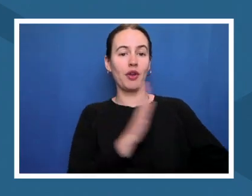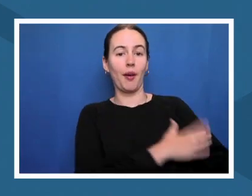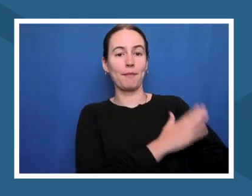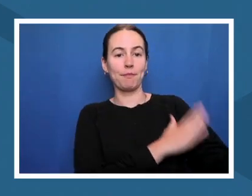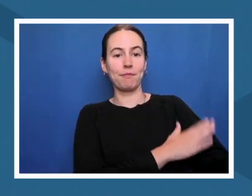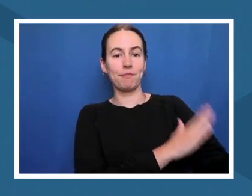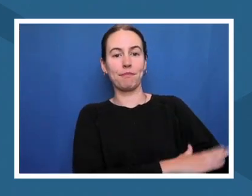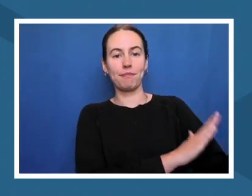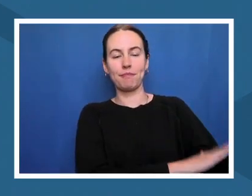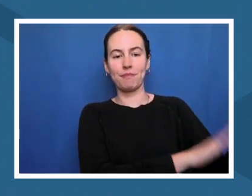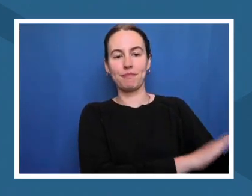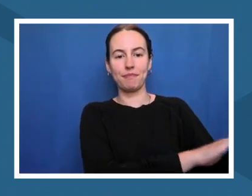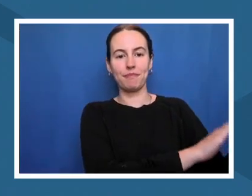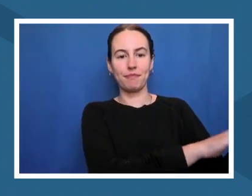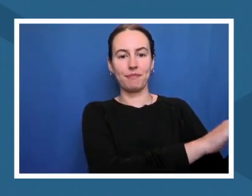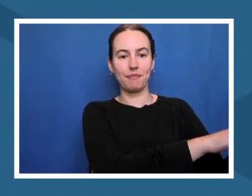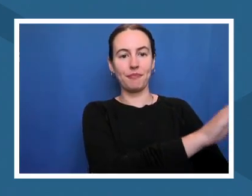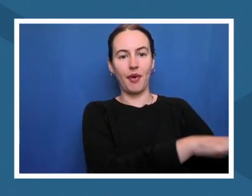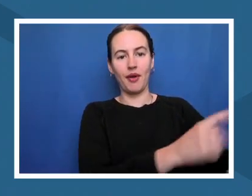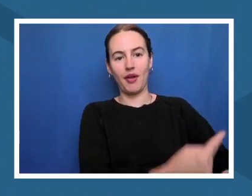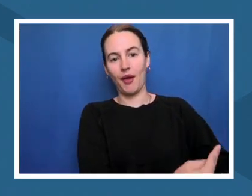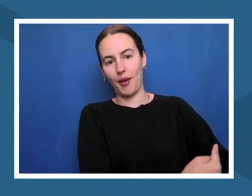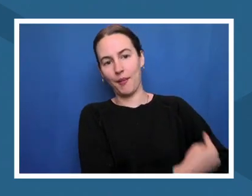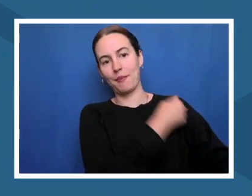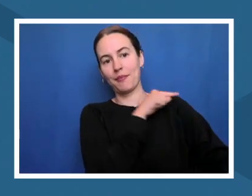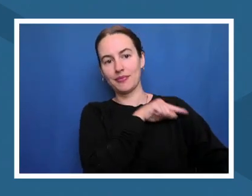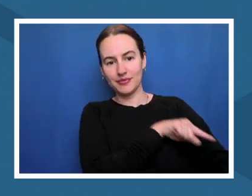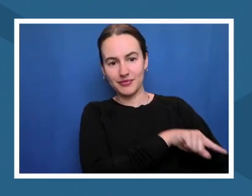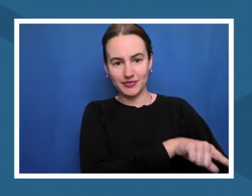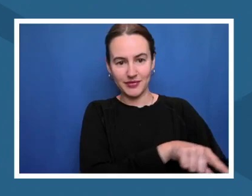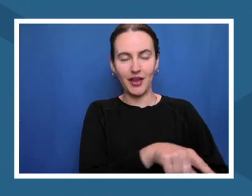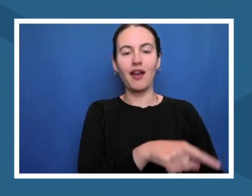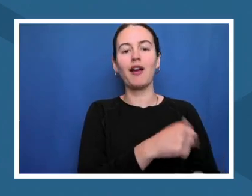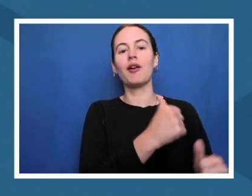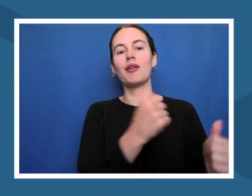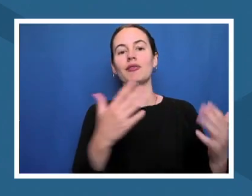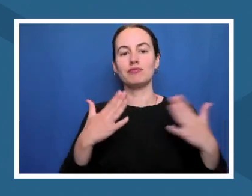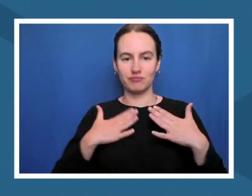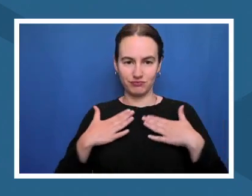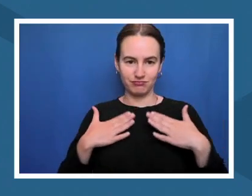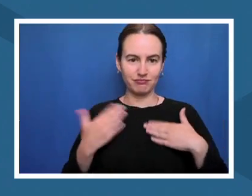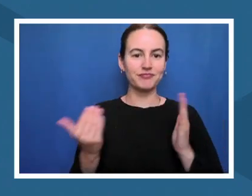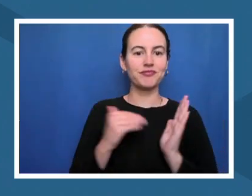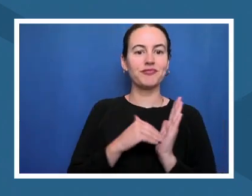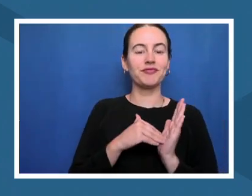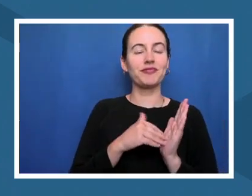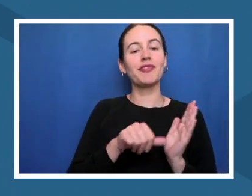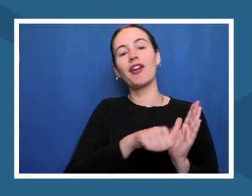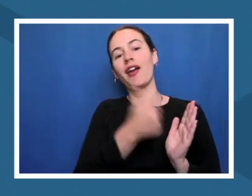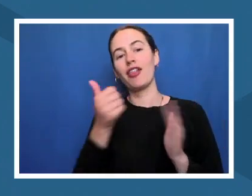slap up the arm and back to your chest